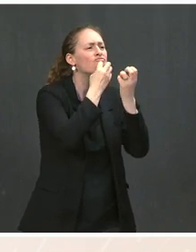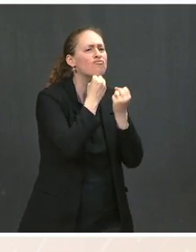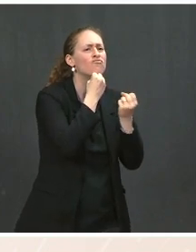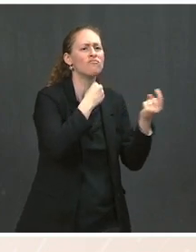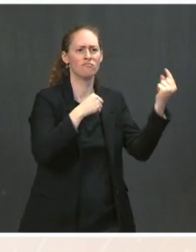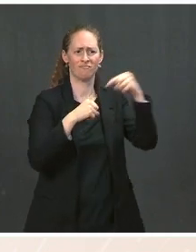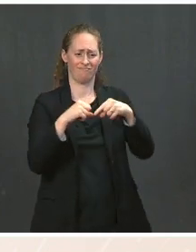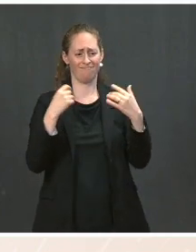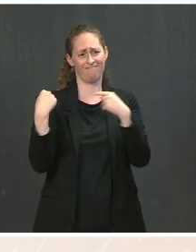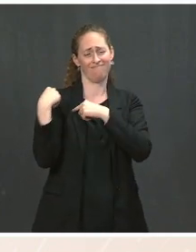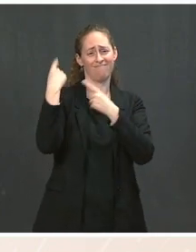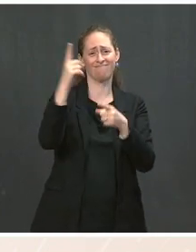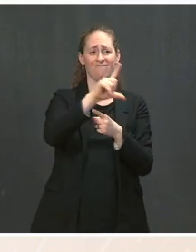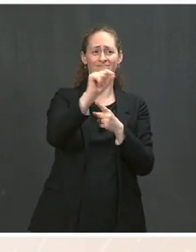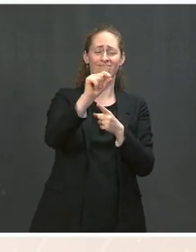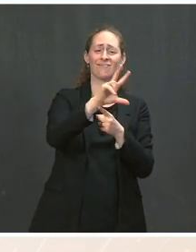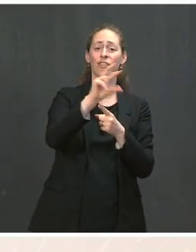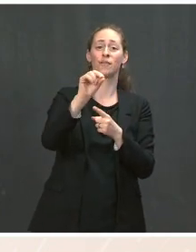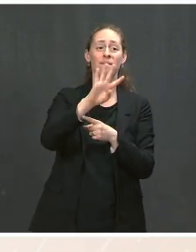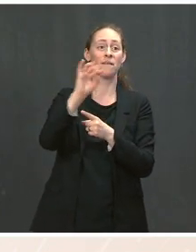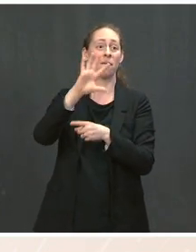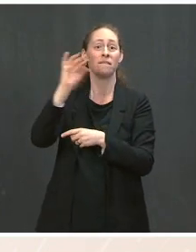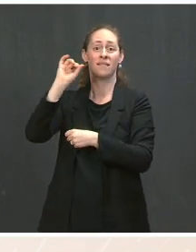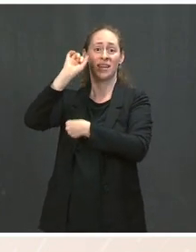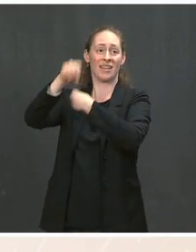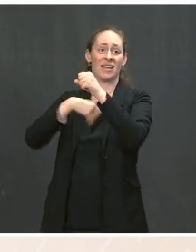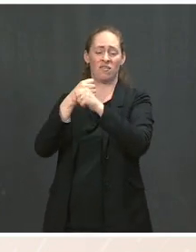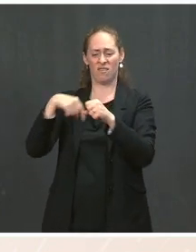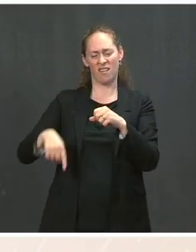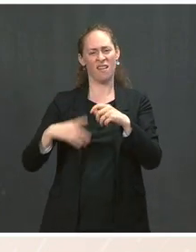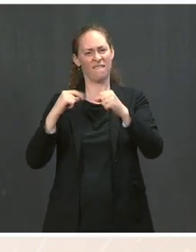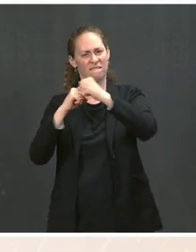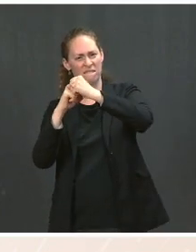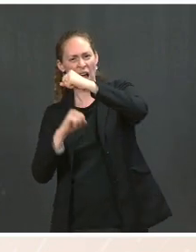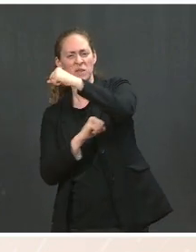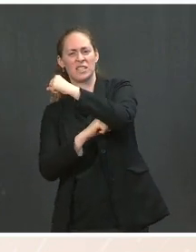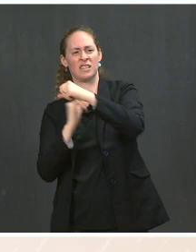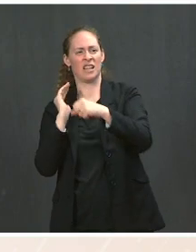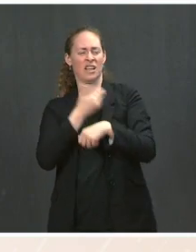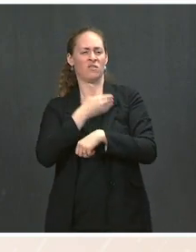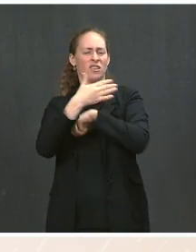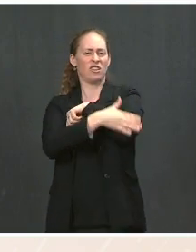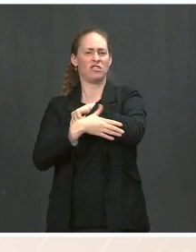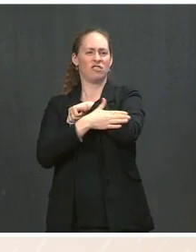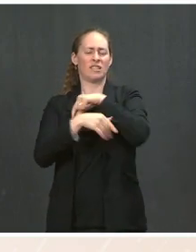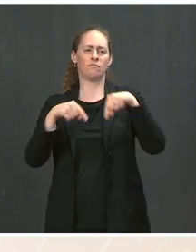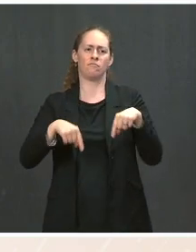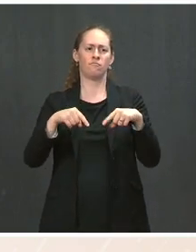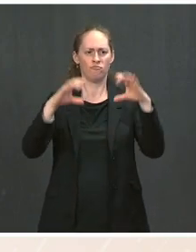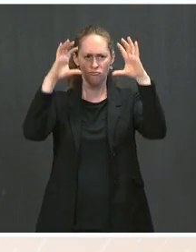And that is why he has proposed, you know, a comprehensive immigration reform bill.